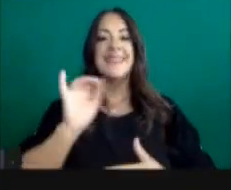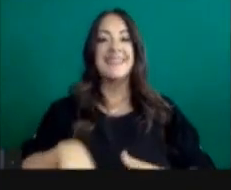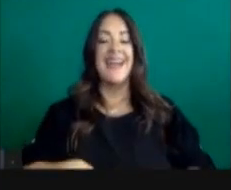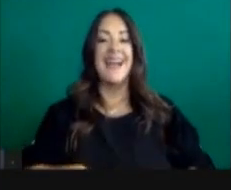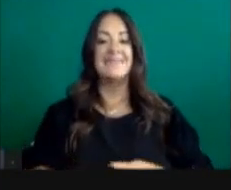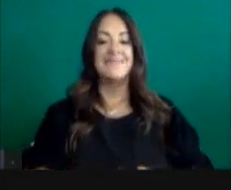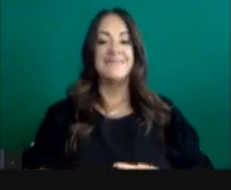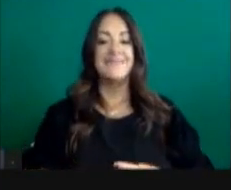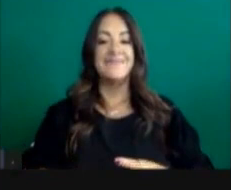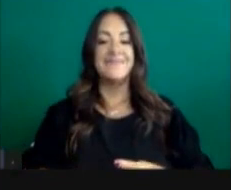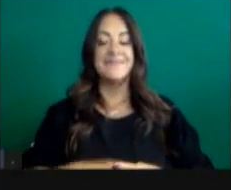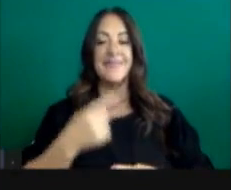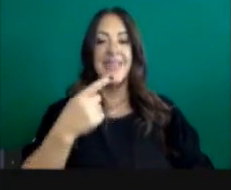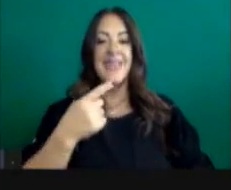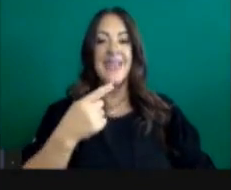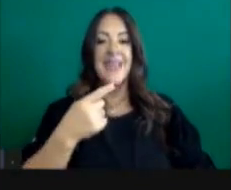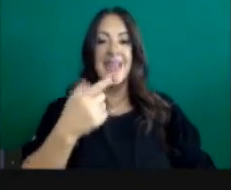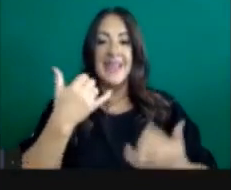NEXT SLIDE PLEASE.